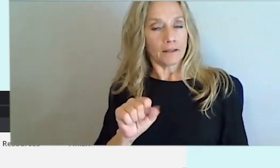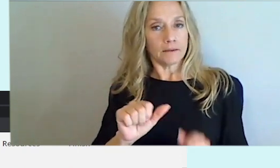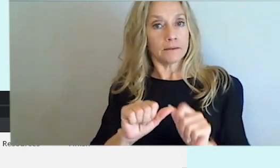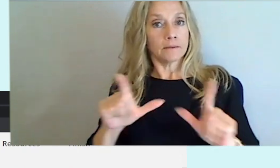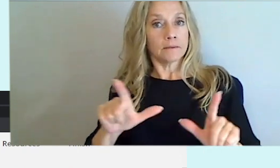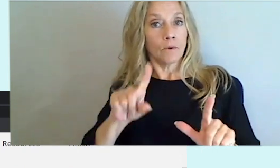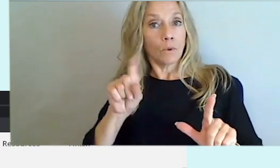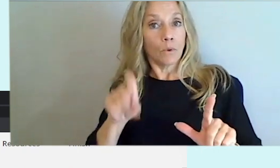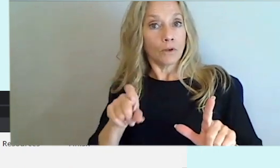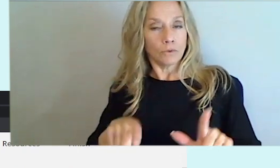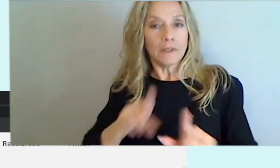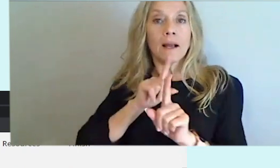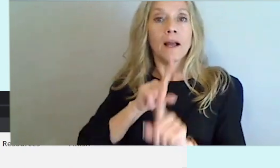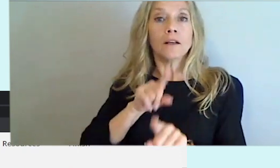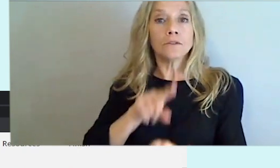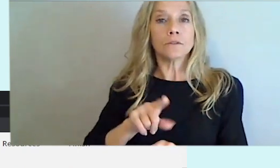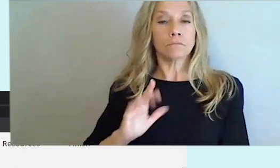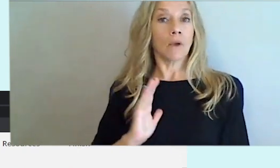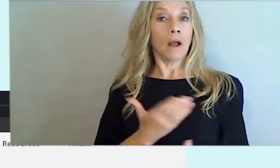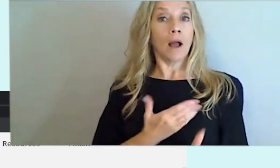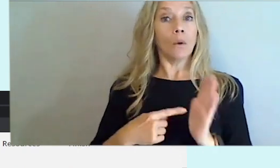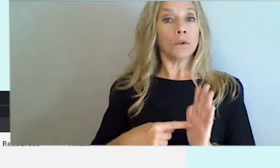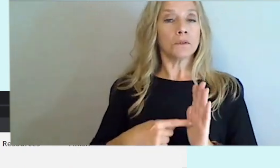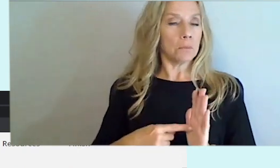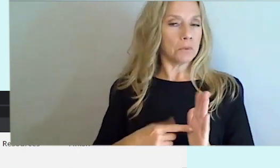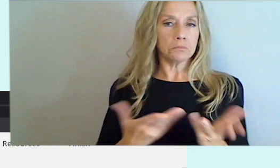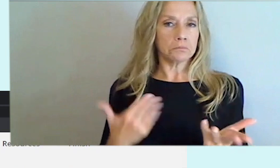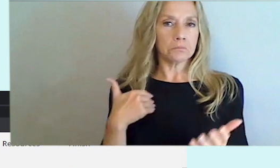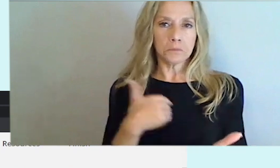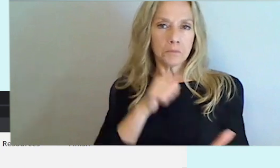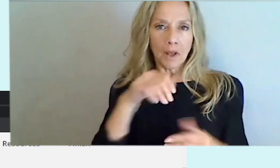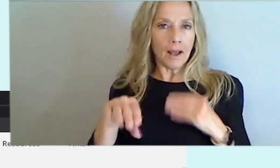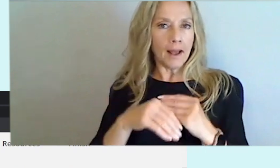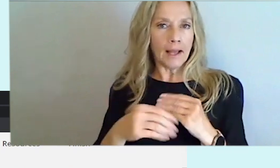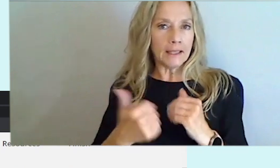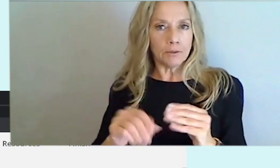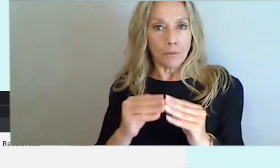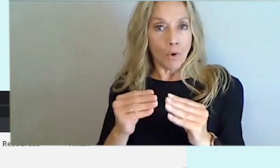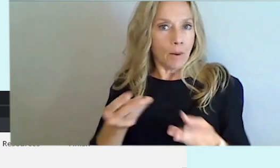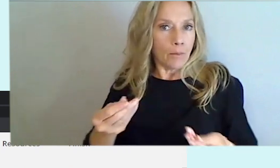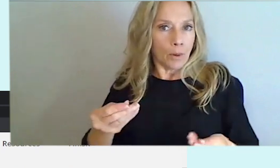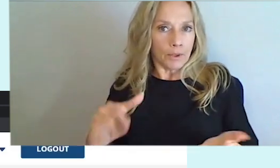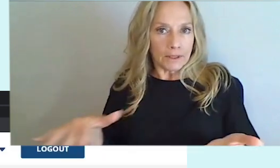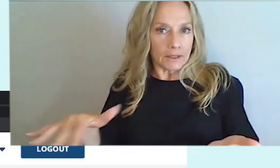For this example, the member is not adding any property records, so they must select no and click next.